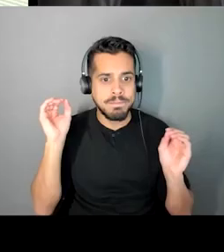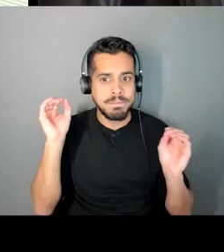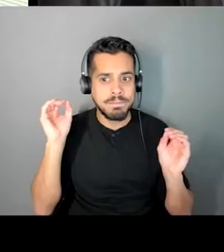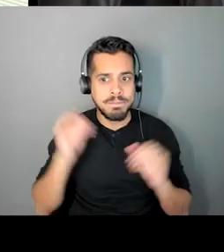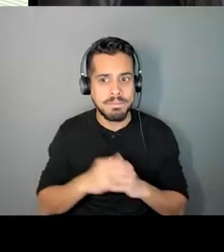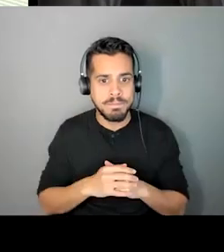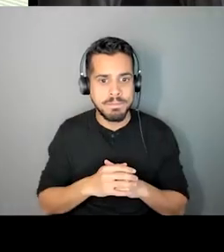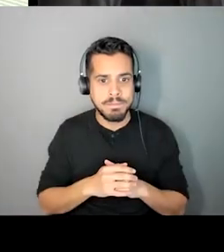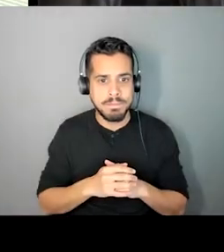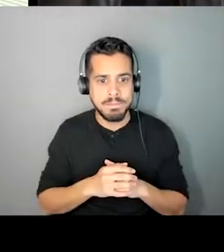(Amy chuckles)